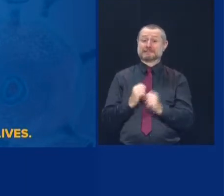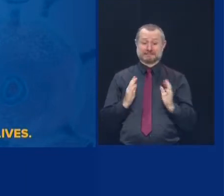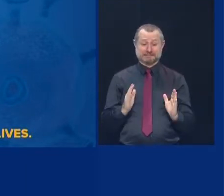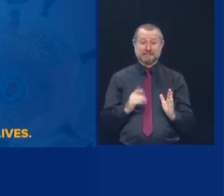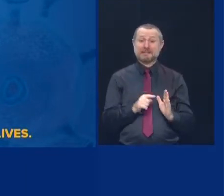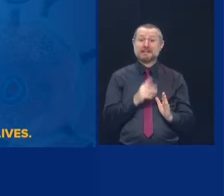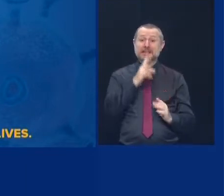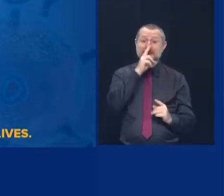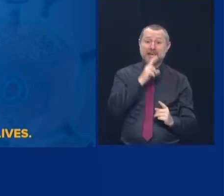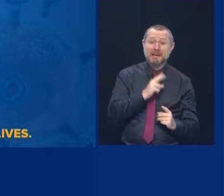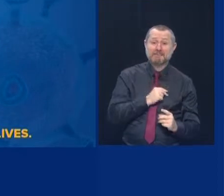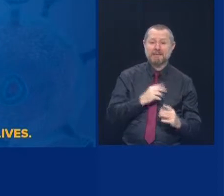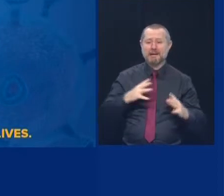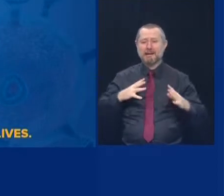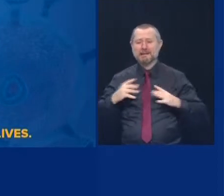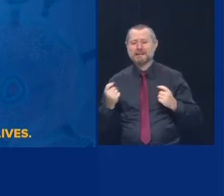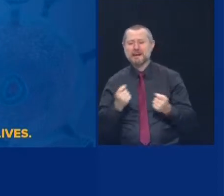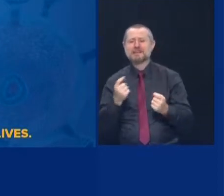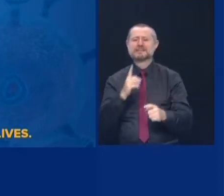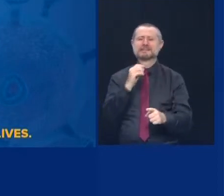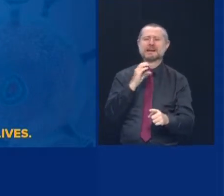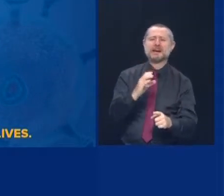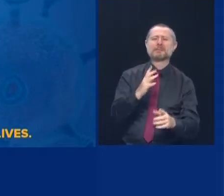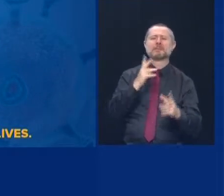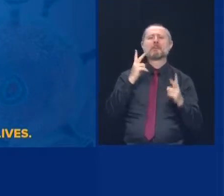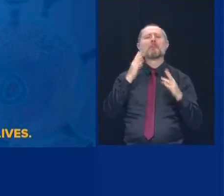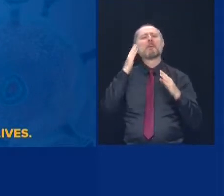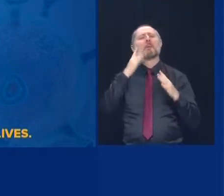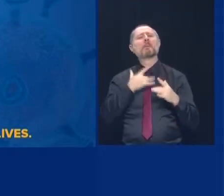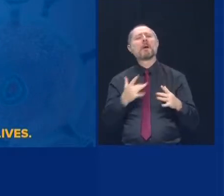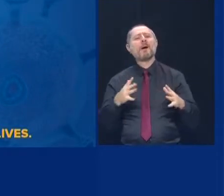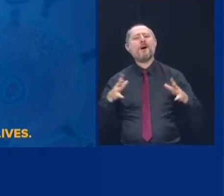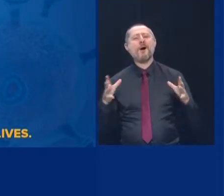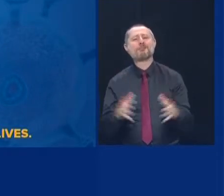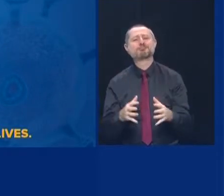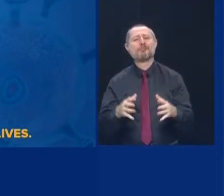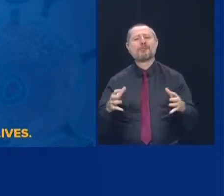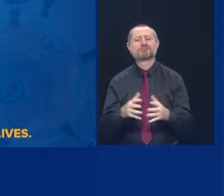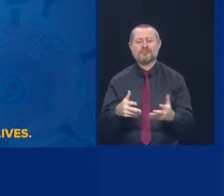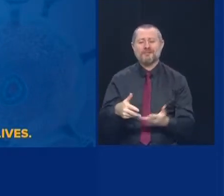ON THE INCREASE. AND WE ARE NOW COMING INTO THE